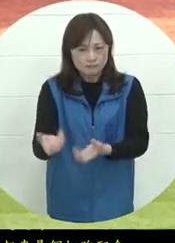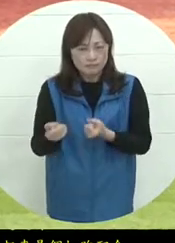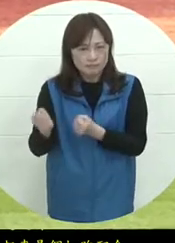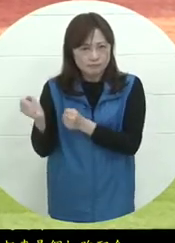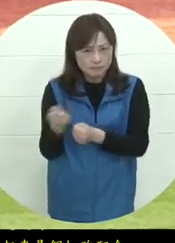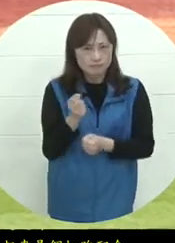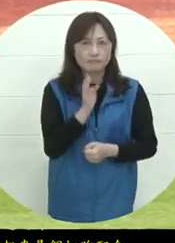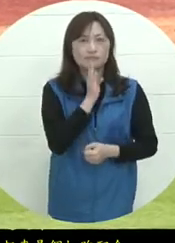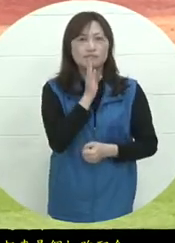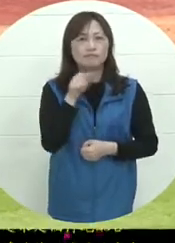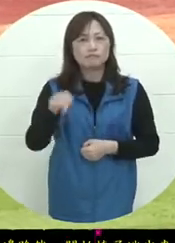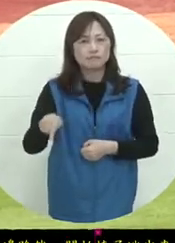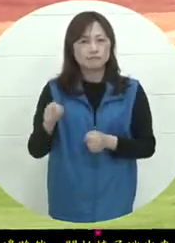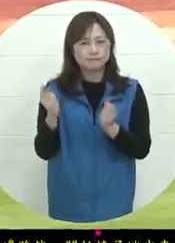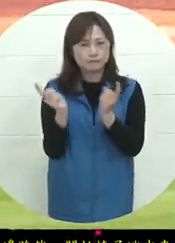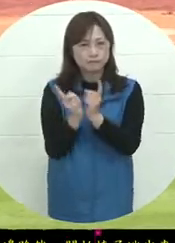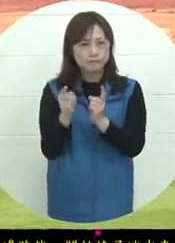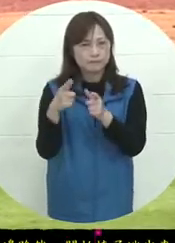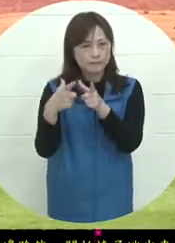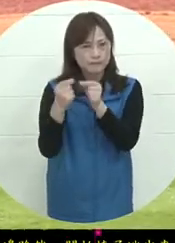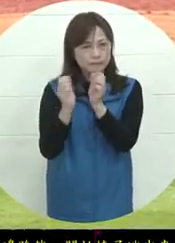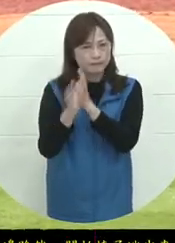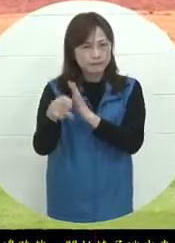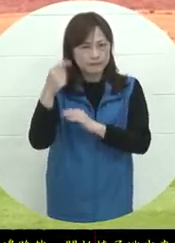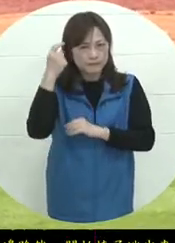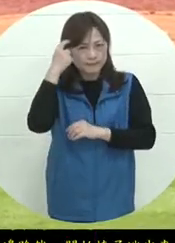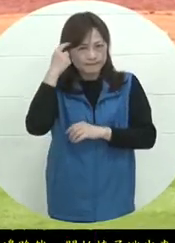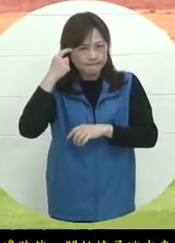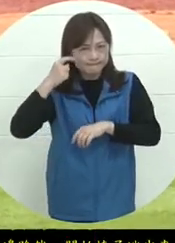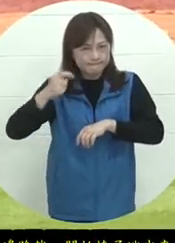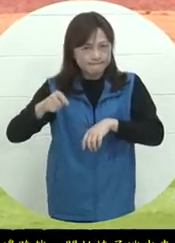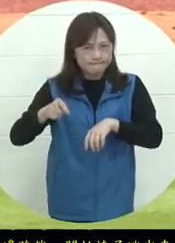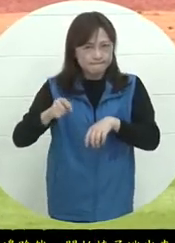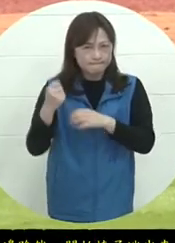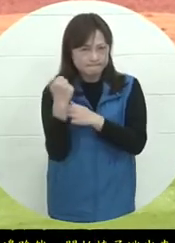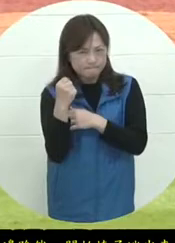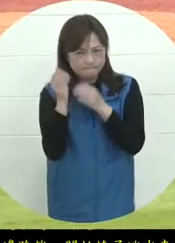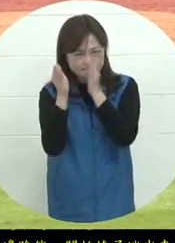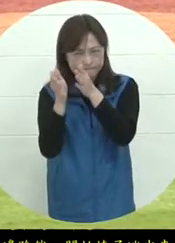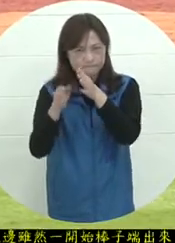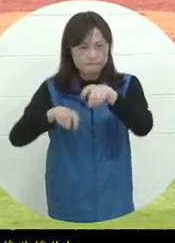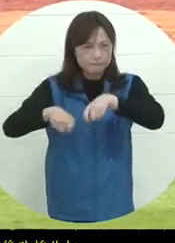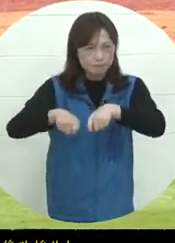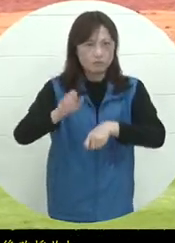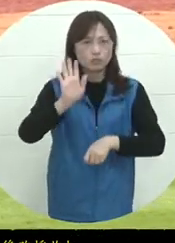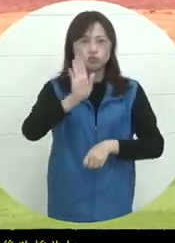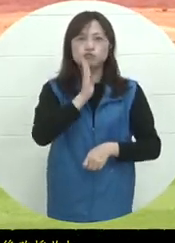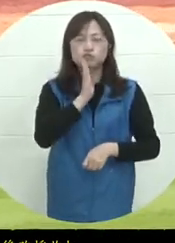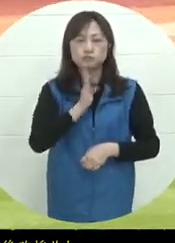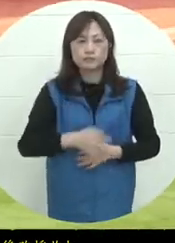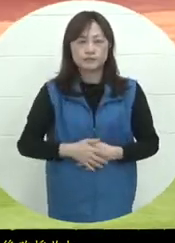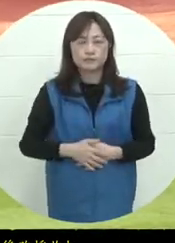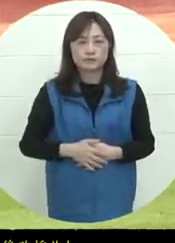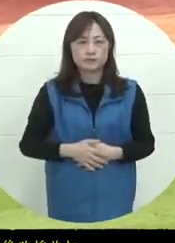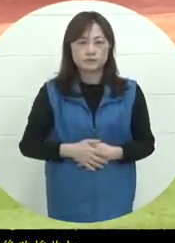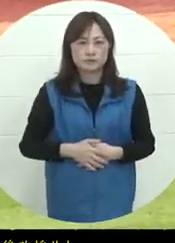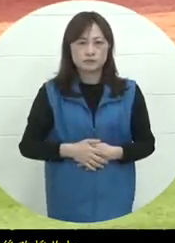it was a more positive idea and strategy. It may have been observed immediately and the starting pitcher came. Speaking of which, there is not much deviation in ball control